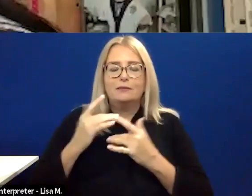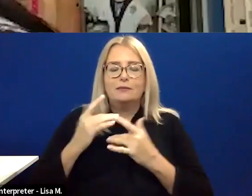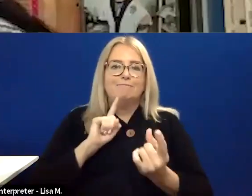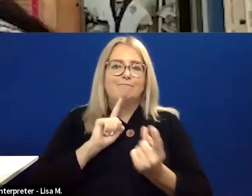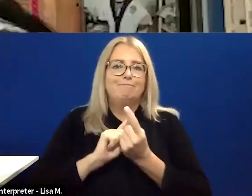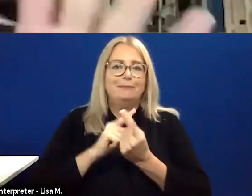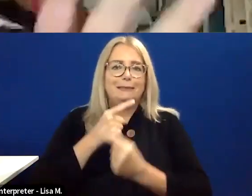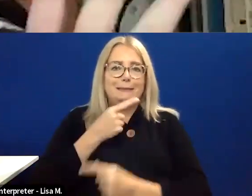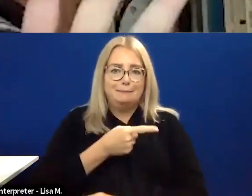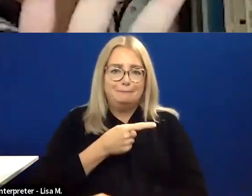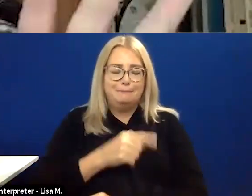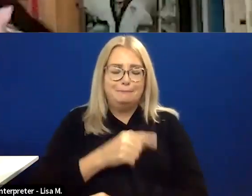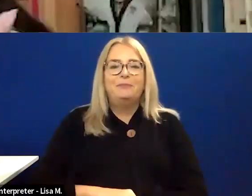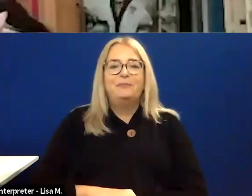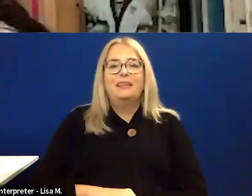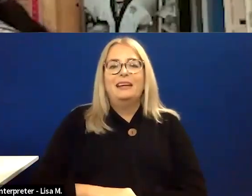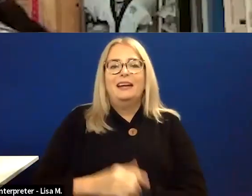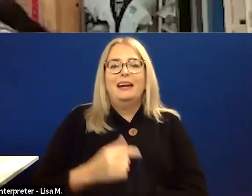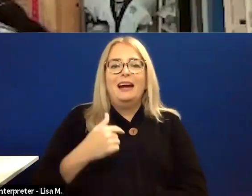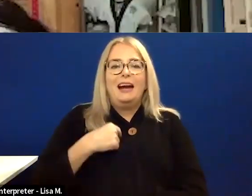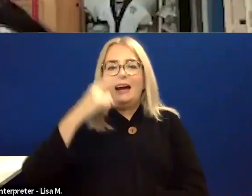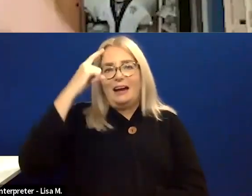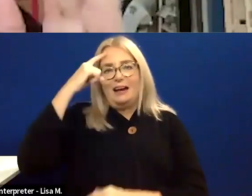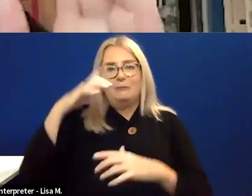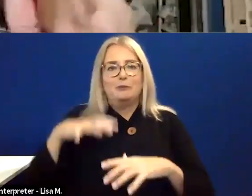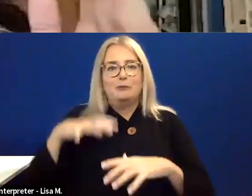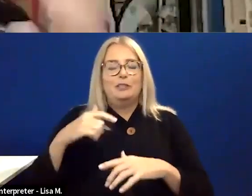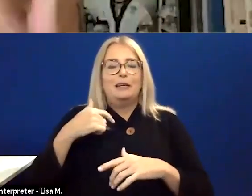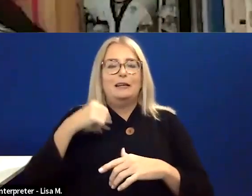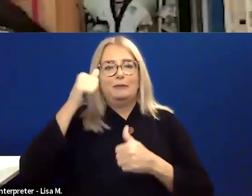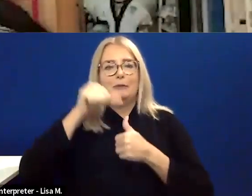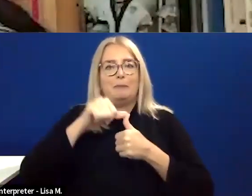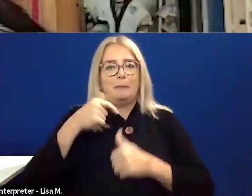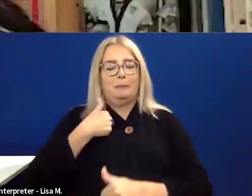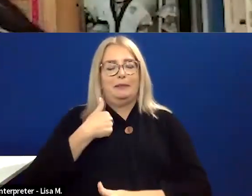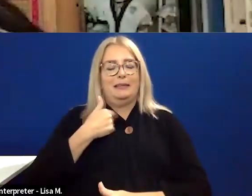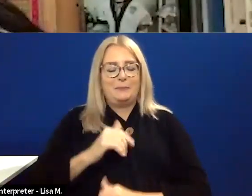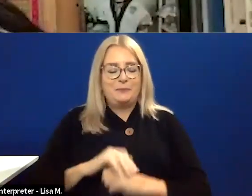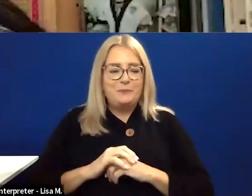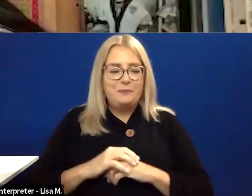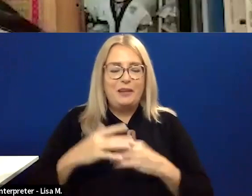um I don't I'm shocked that he remembered who I was I was so thrilled to meet him when I was